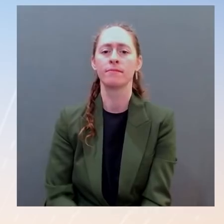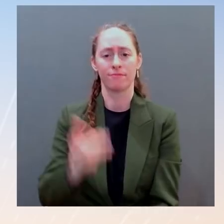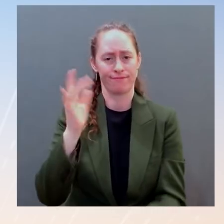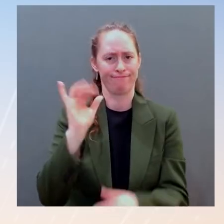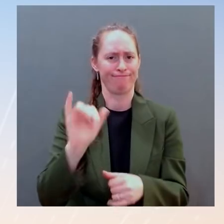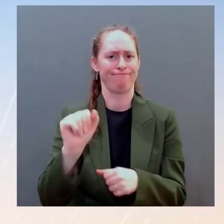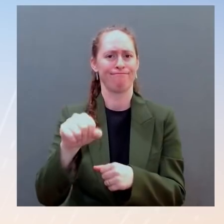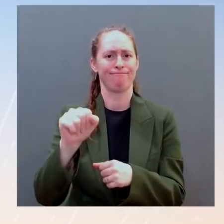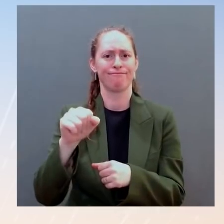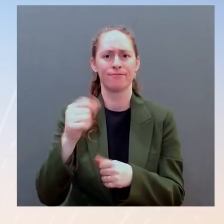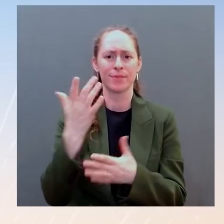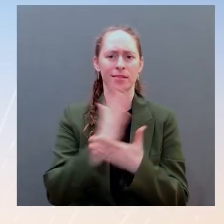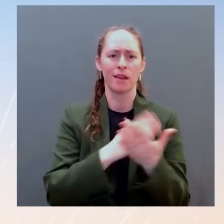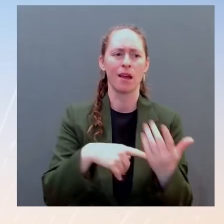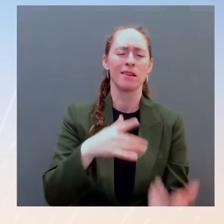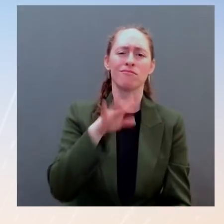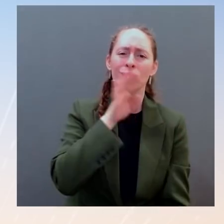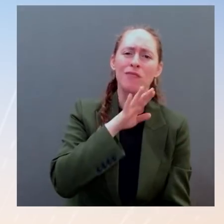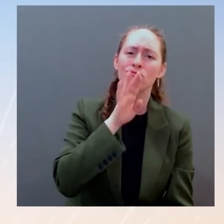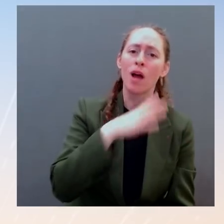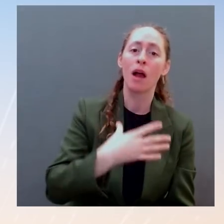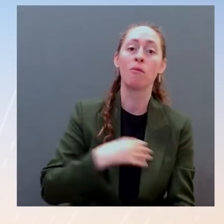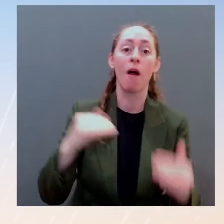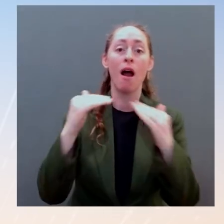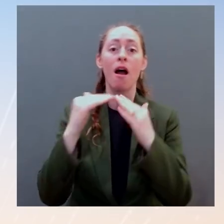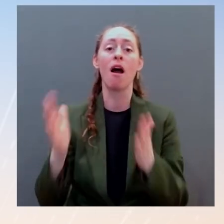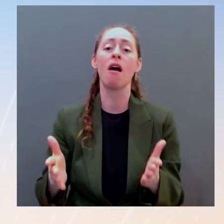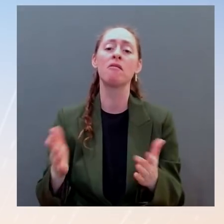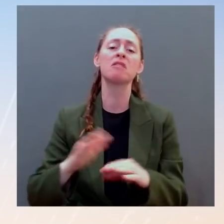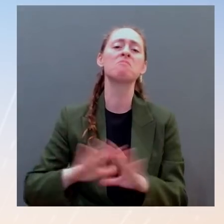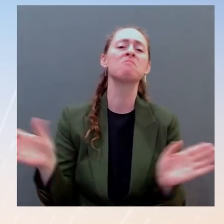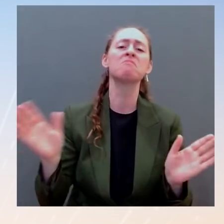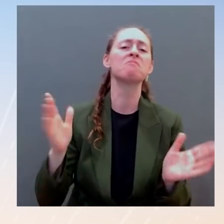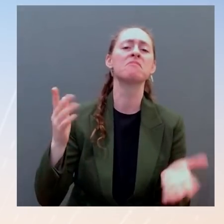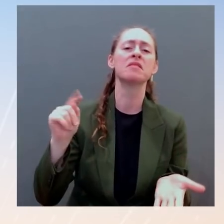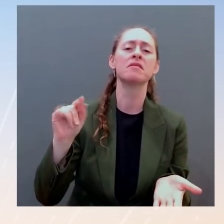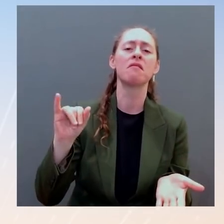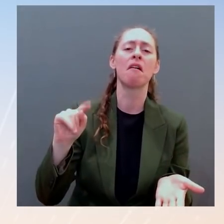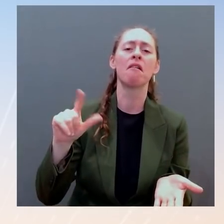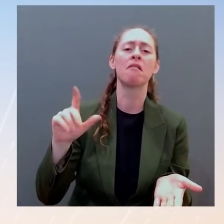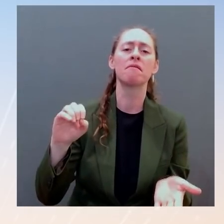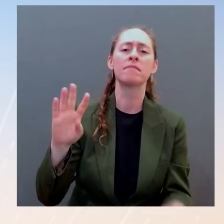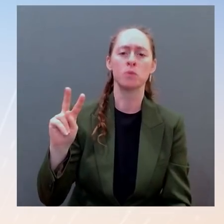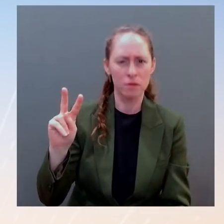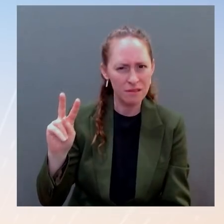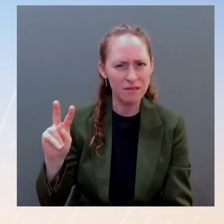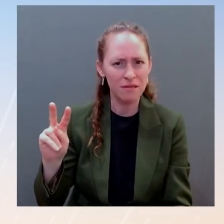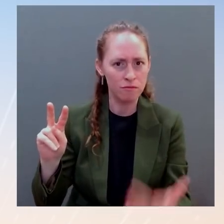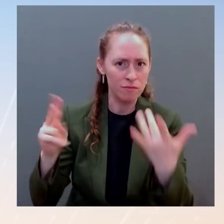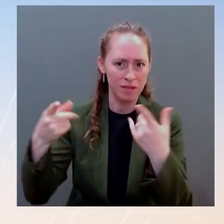He says the Secretary is saying that the Border Patrol, Catholic Charities are already overwhelmed. So, has the Secretary raised